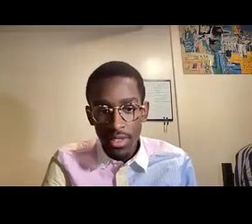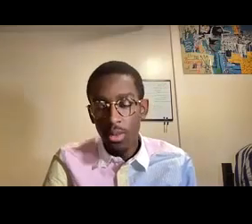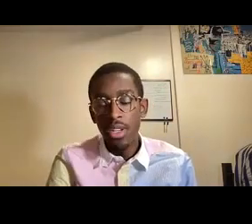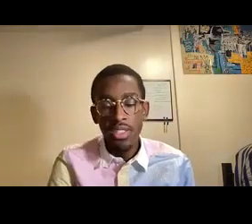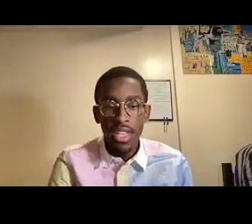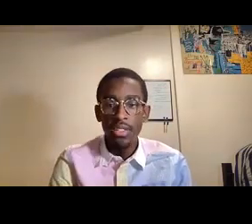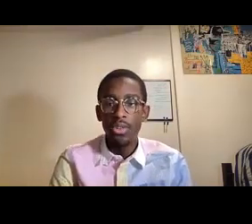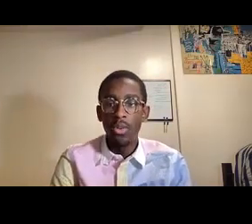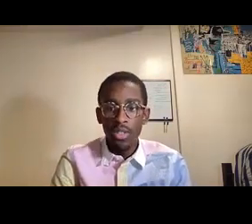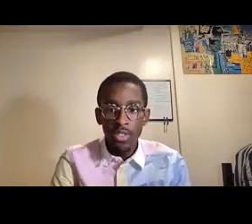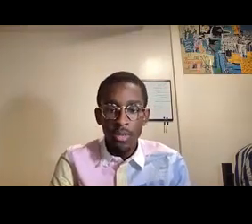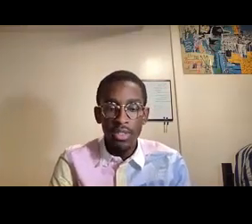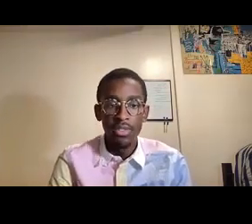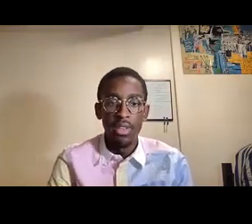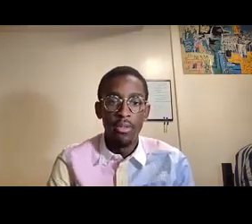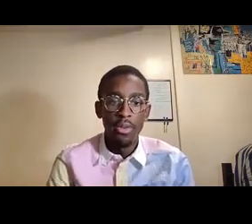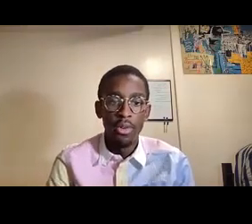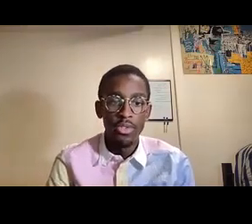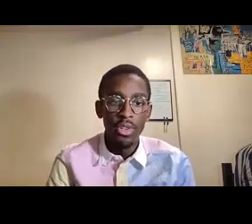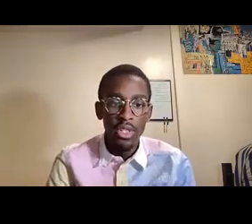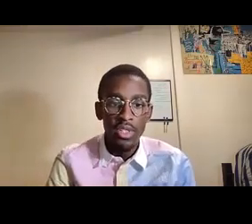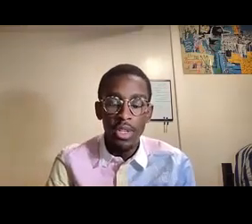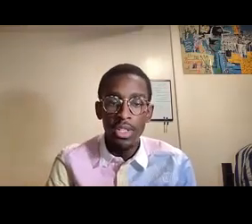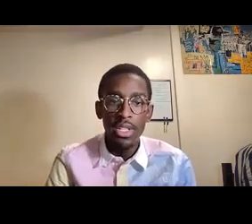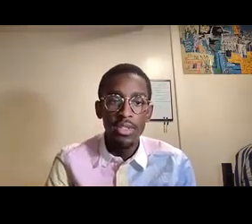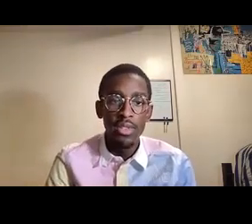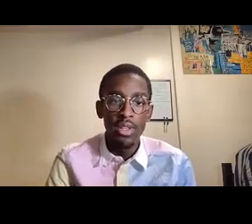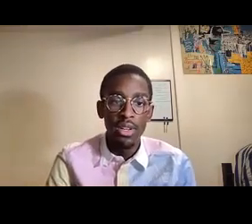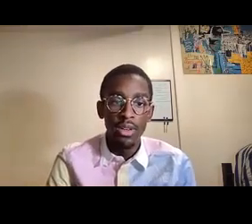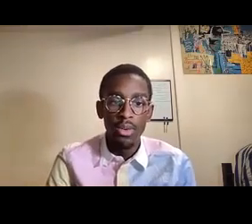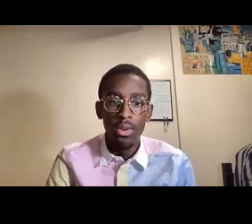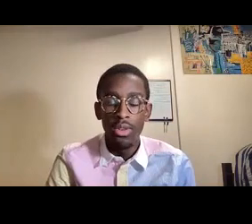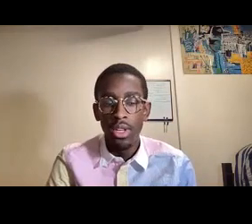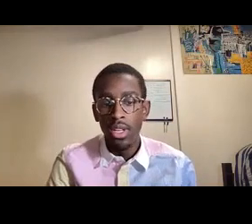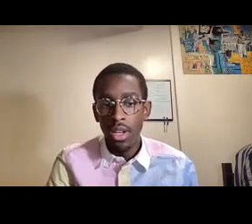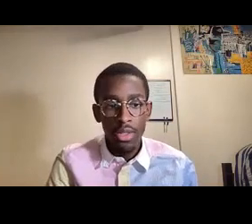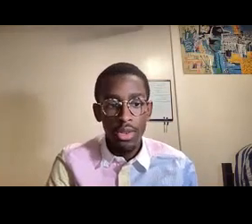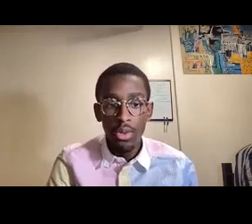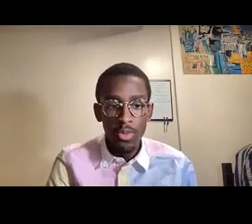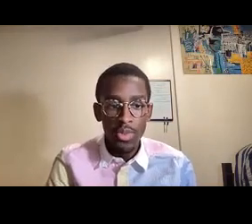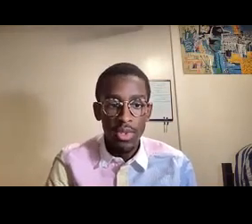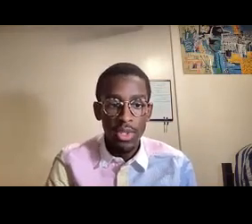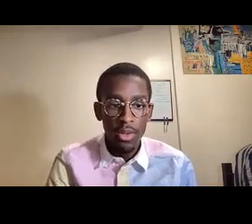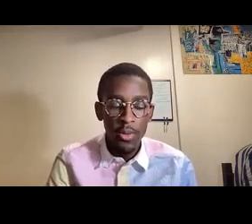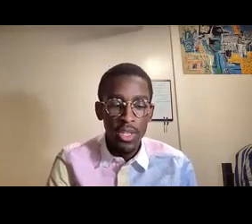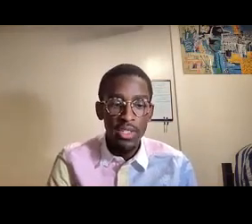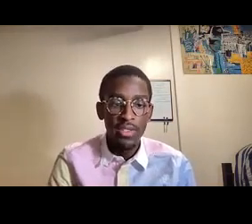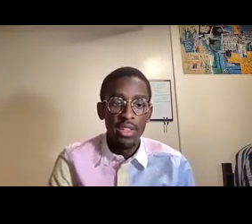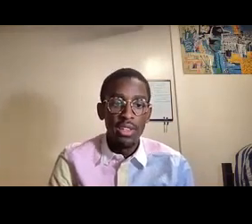Awareness Days or Awareness Months for certain disabilities or other groups and communities.